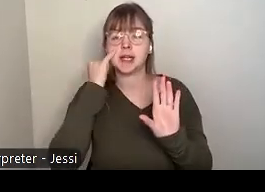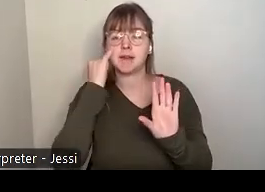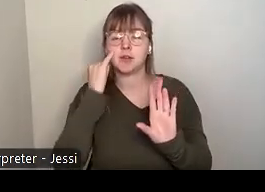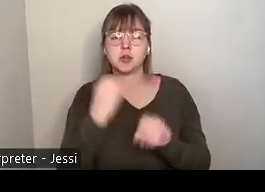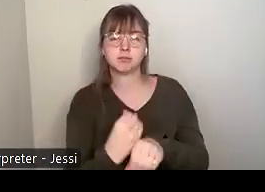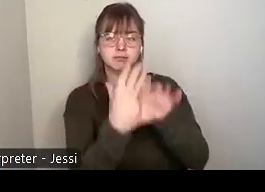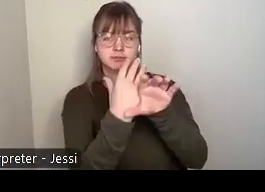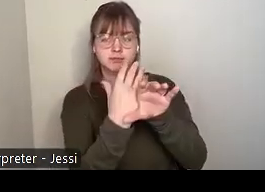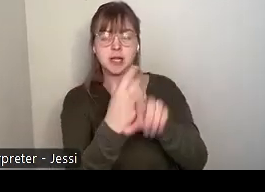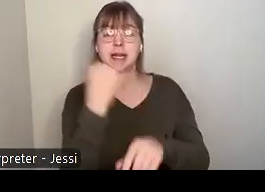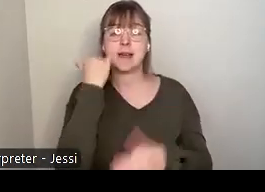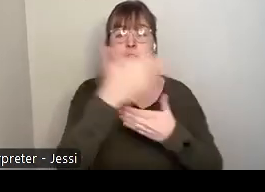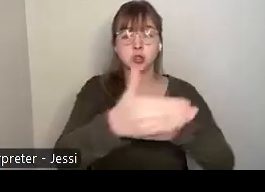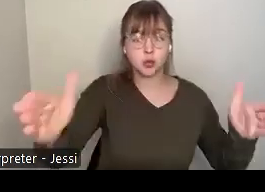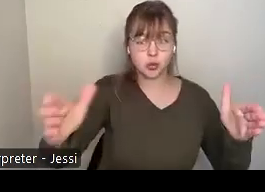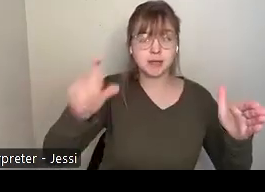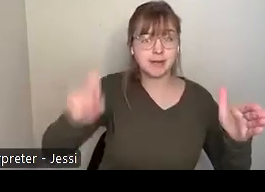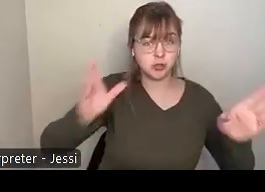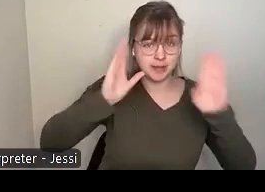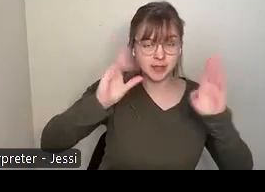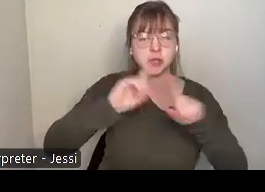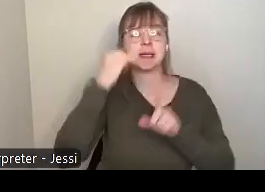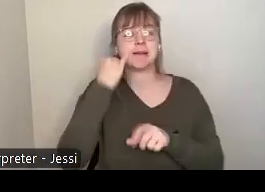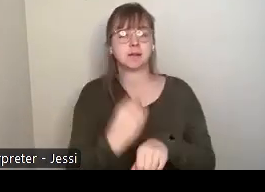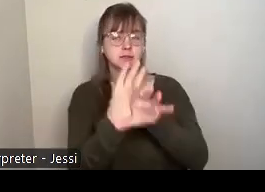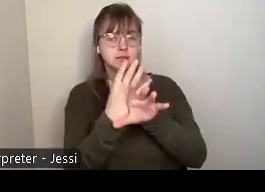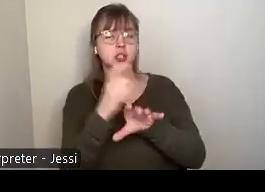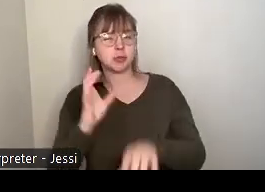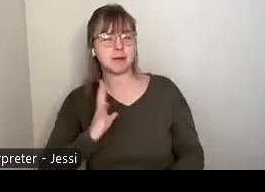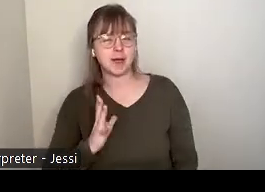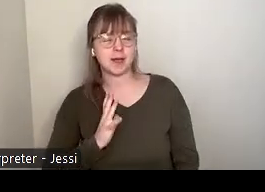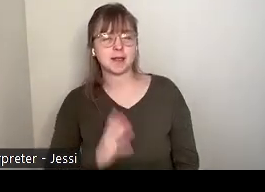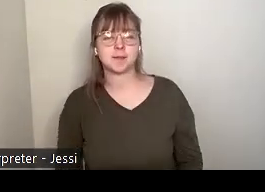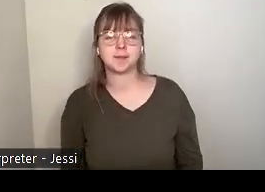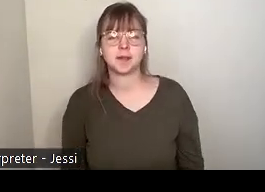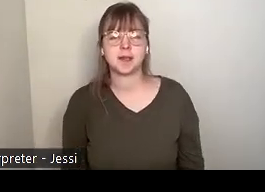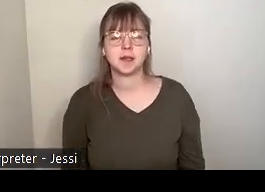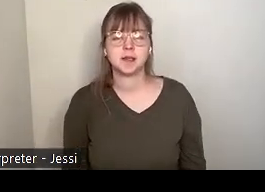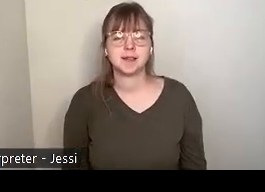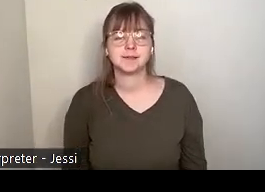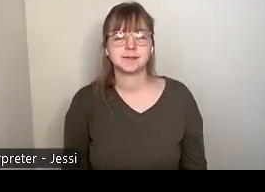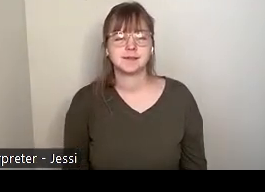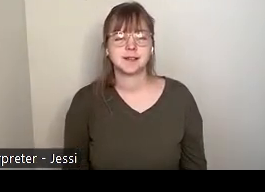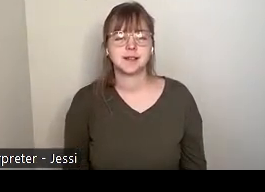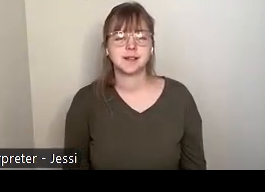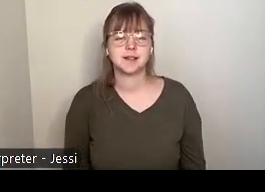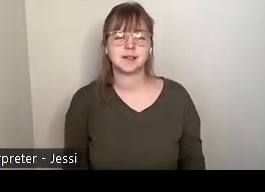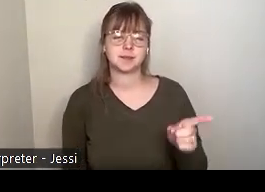we have to put our listening ears on um for this minute and a half my 2-year-old says uh mom could